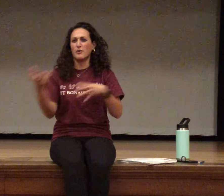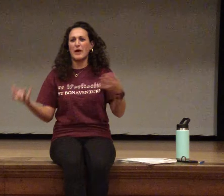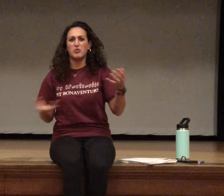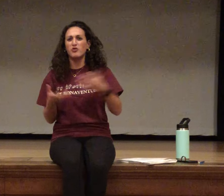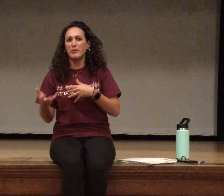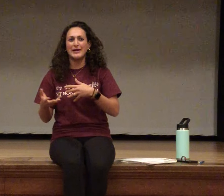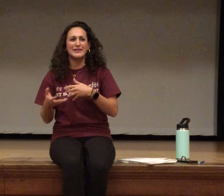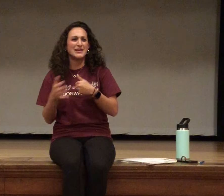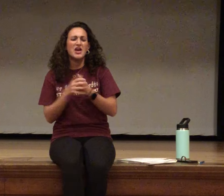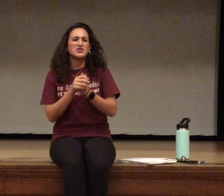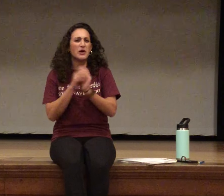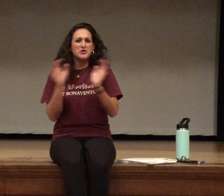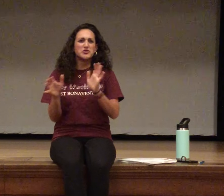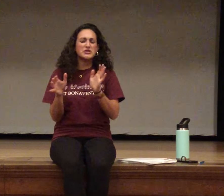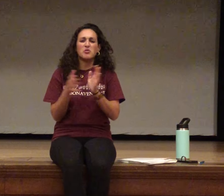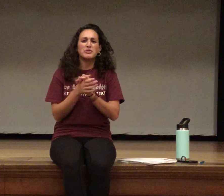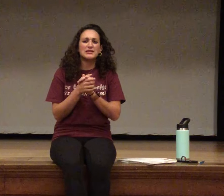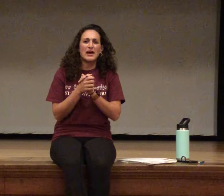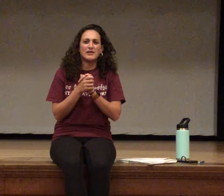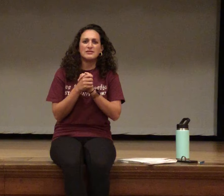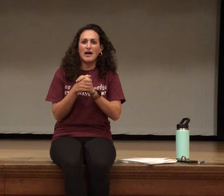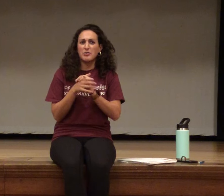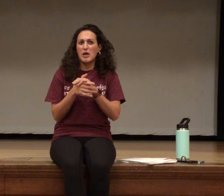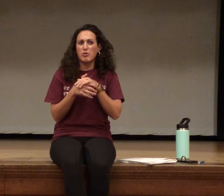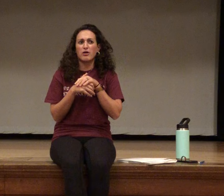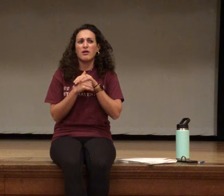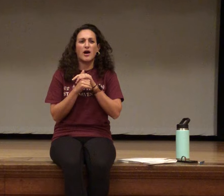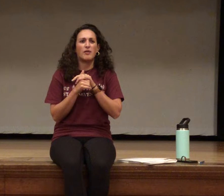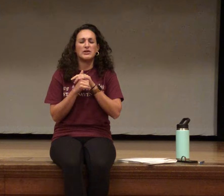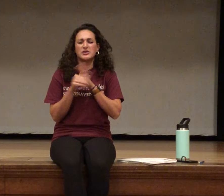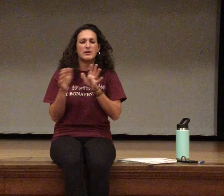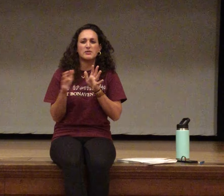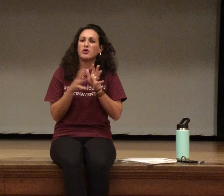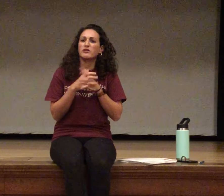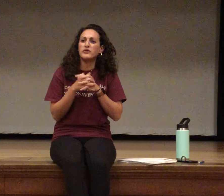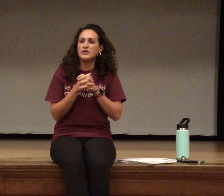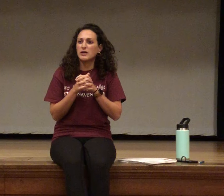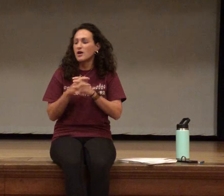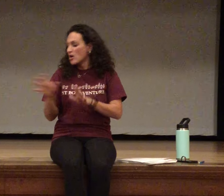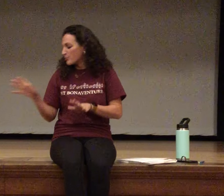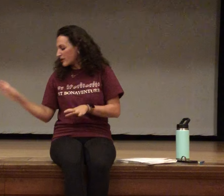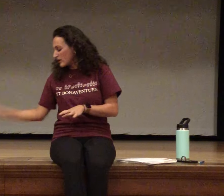know what that movement is so I usually don't put signs on paper it just makes it more confusing but